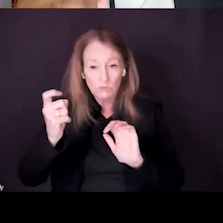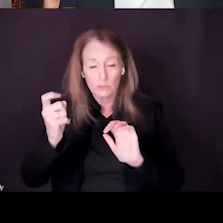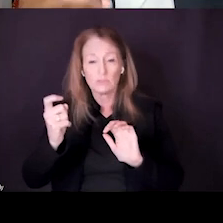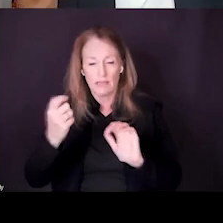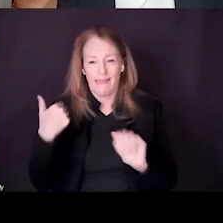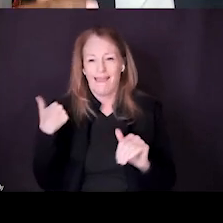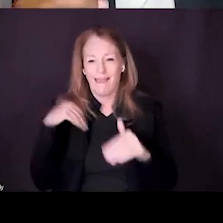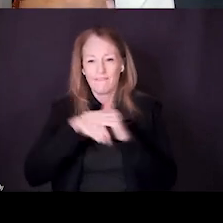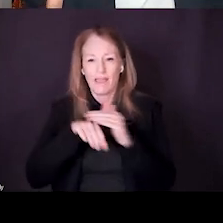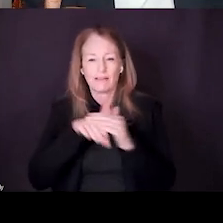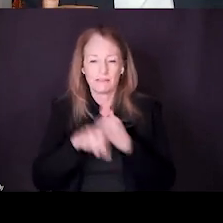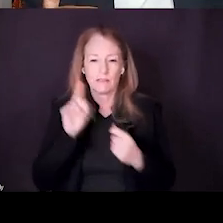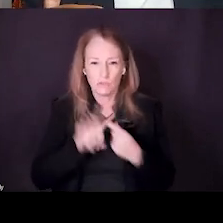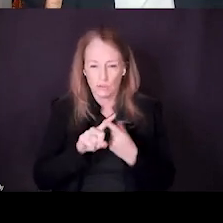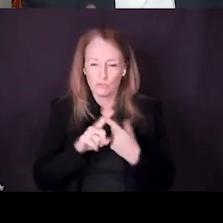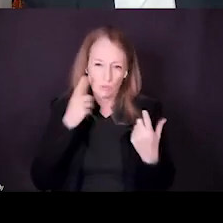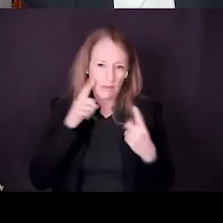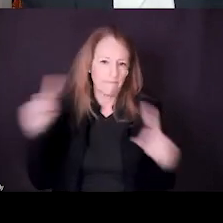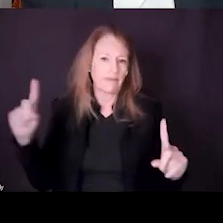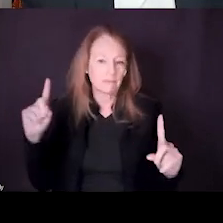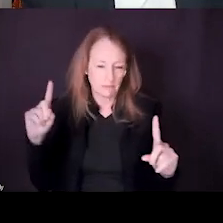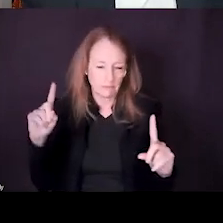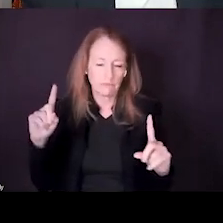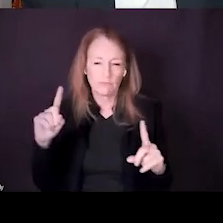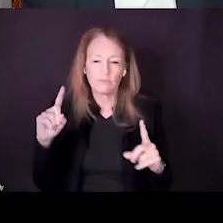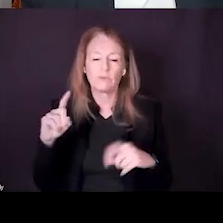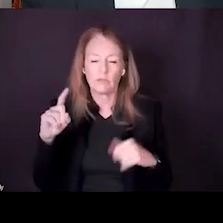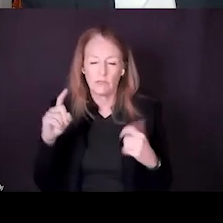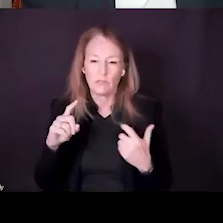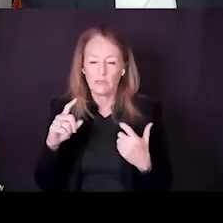EFFECTIVE AND EFFICIENT CLINICAL CARE. IT IS IMPORTANT TO POINT